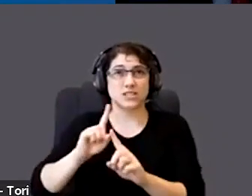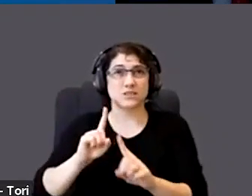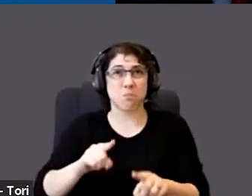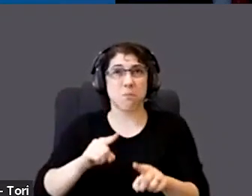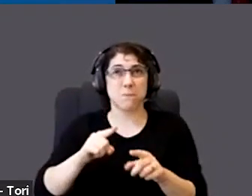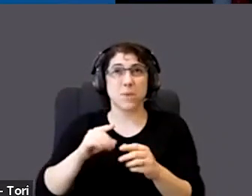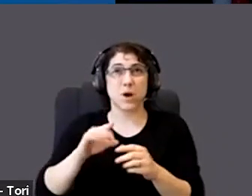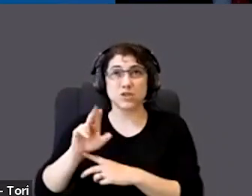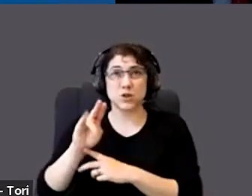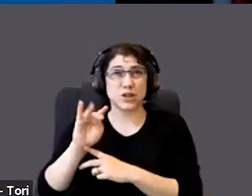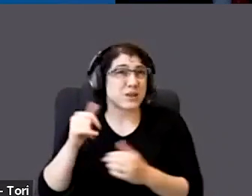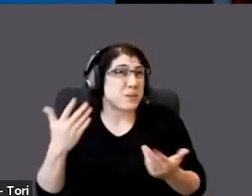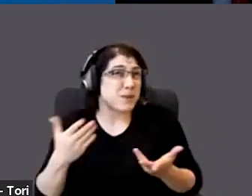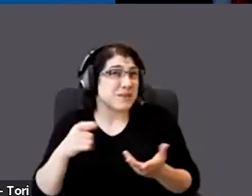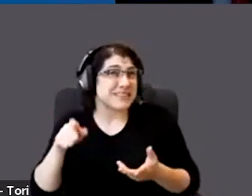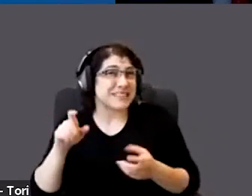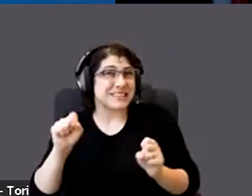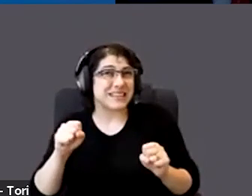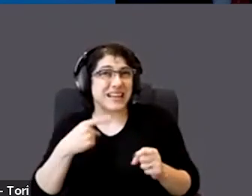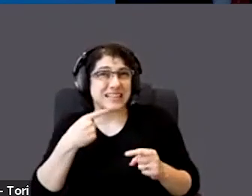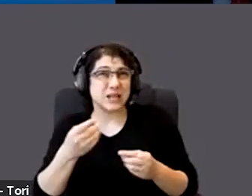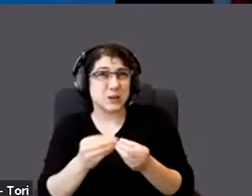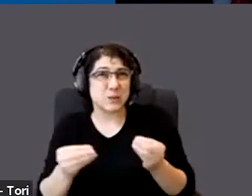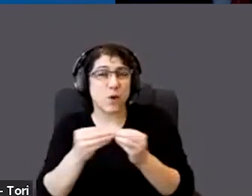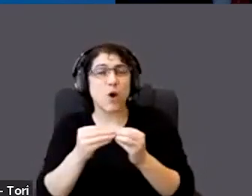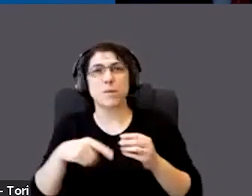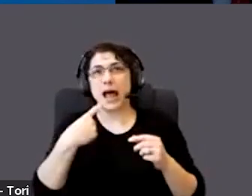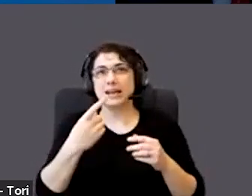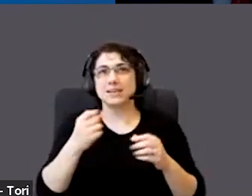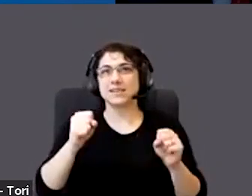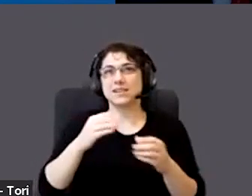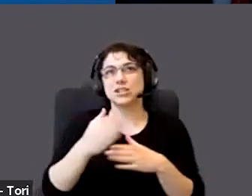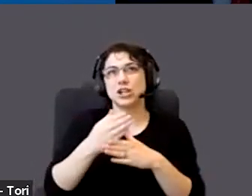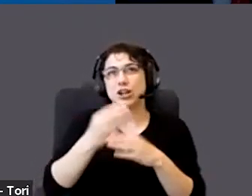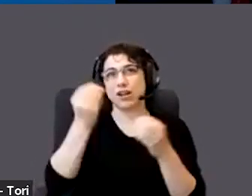so he may be able to tell you more. But I could also share some information with him